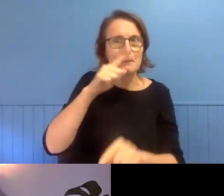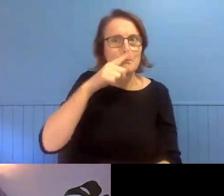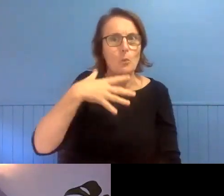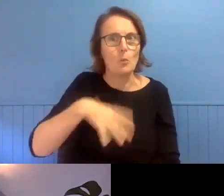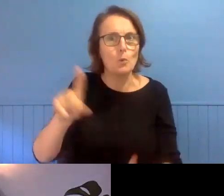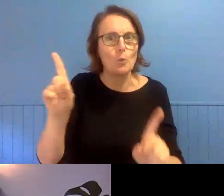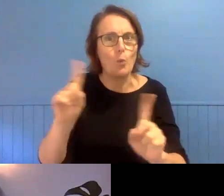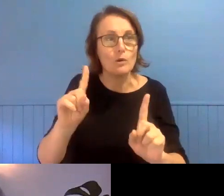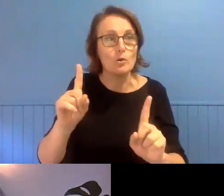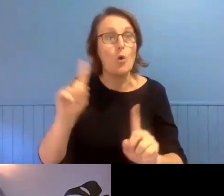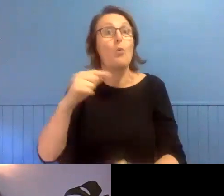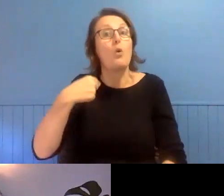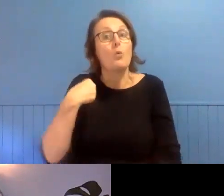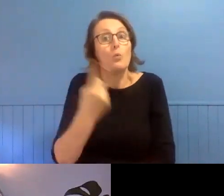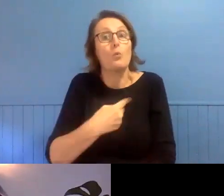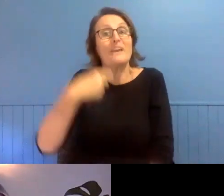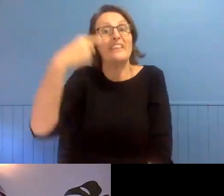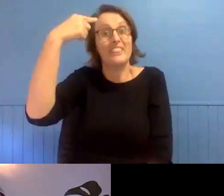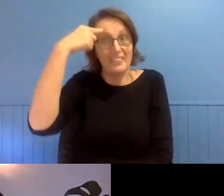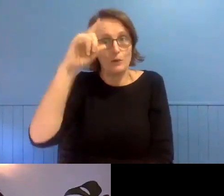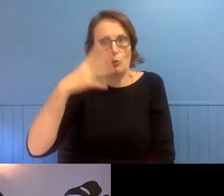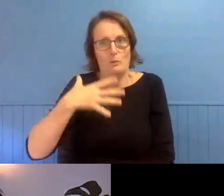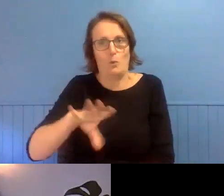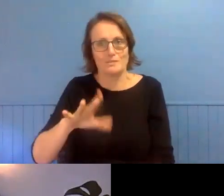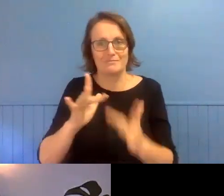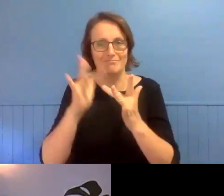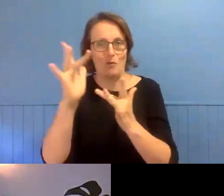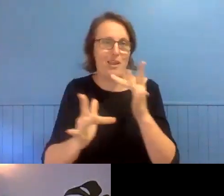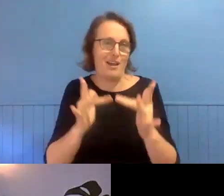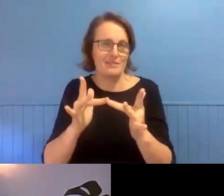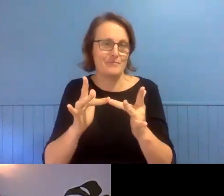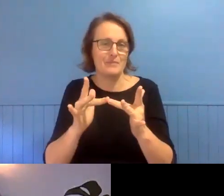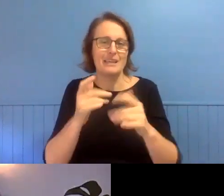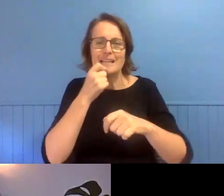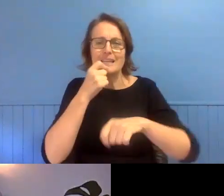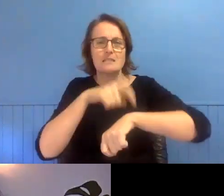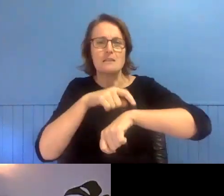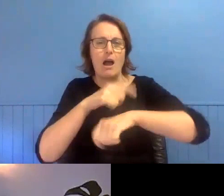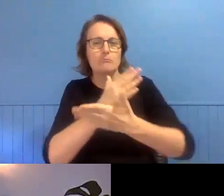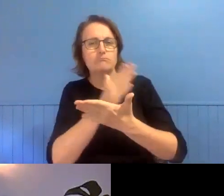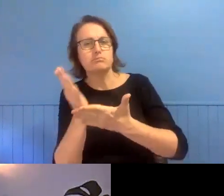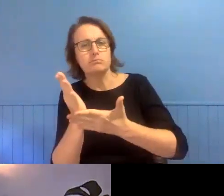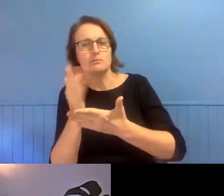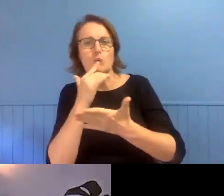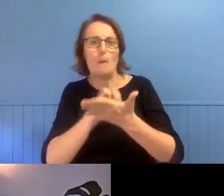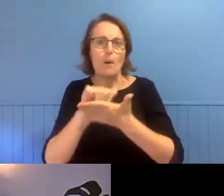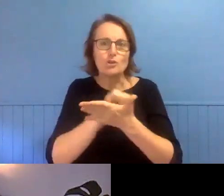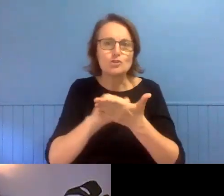a bit over time. Apologies for that. But we're still going to hang around and do some quick questions for those of you who are interested in